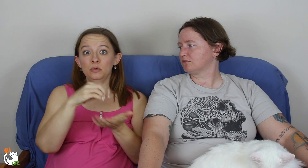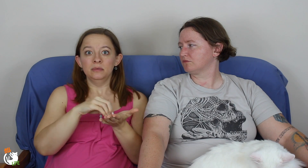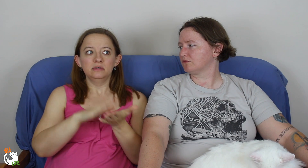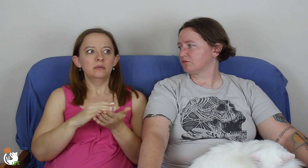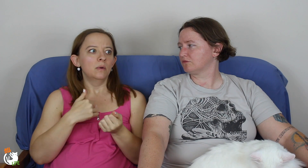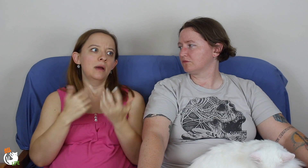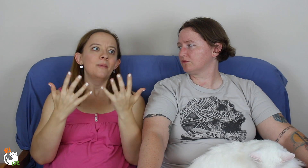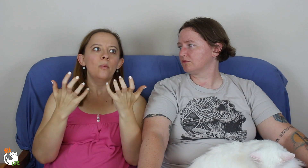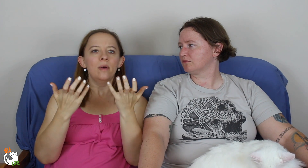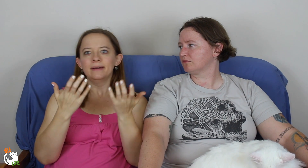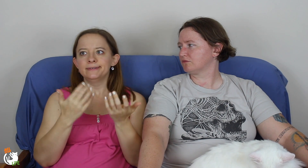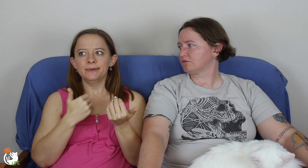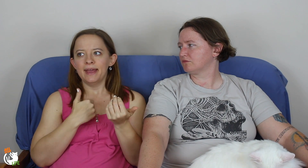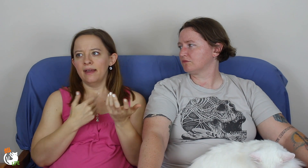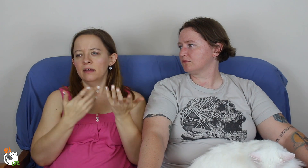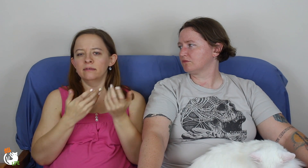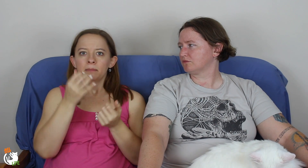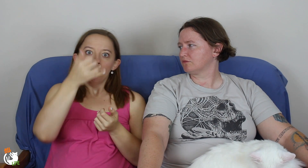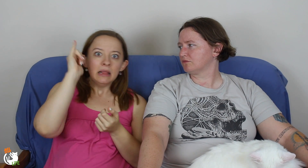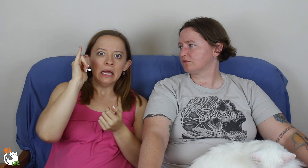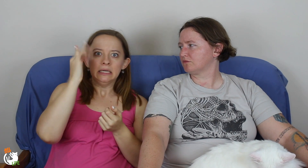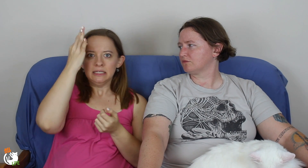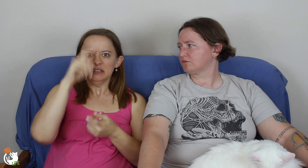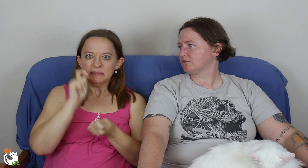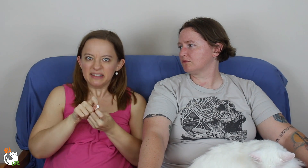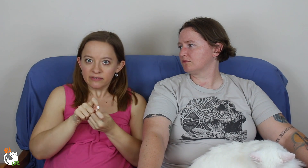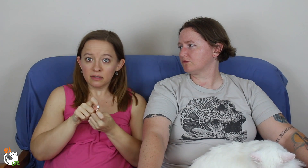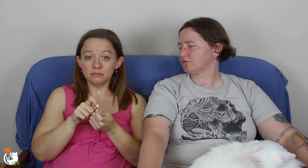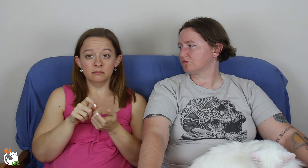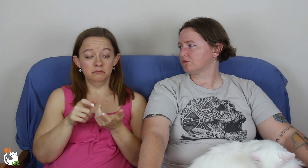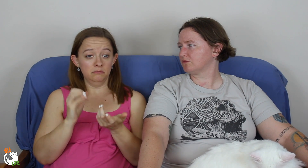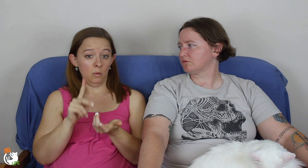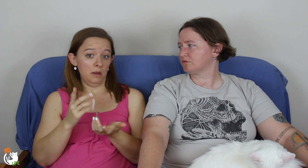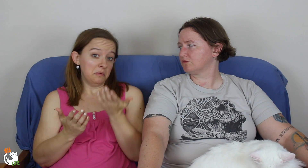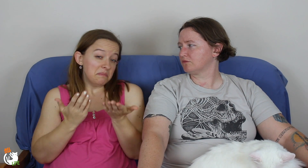Maybe you put down you wanted... I don't know, someone who has blonde hair.